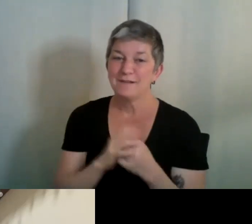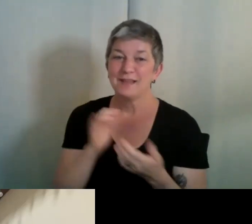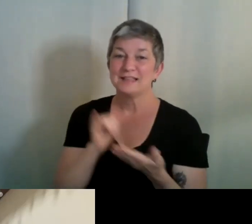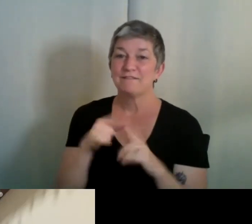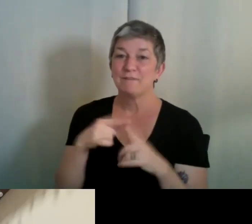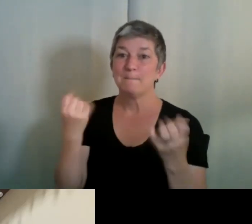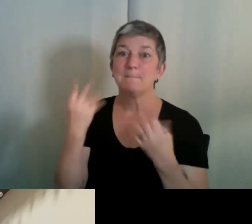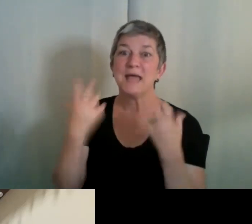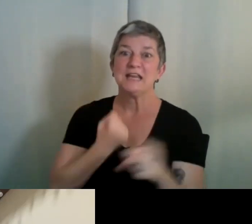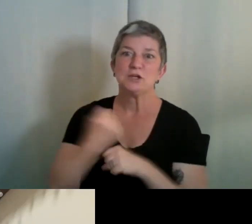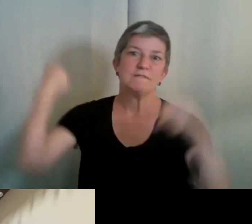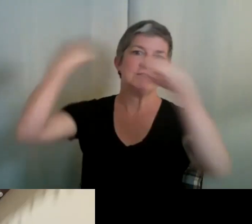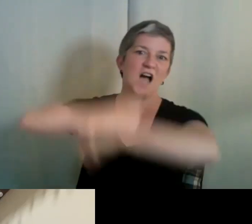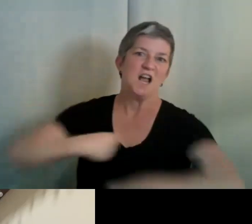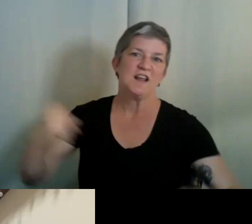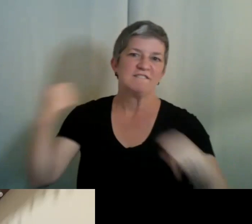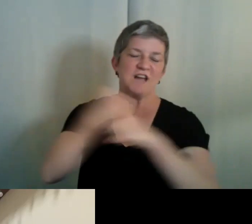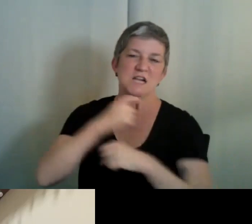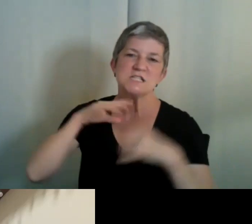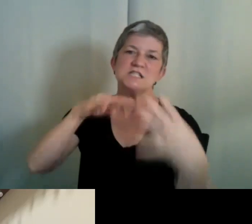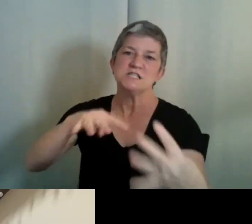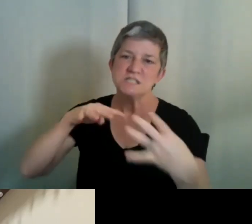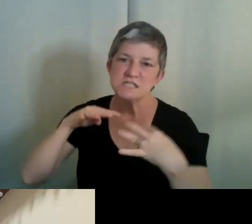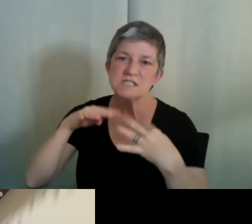fighting and battles with legal help, I did not have to hire a